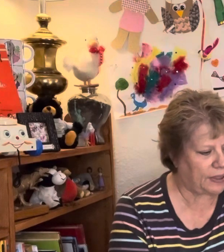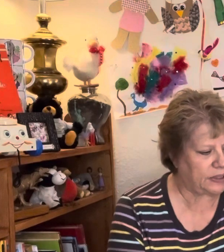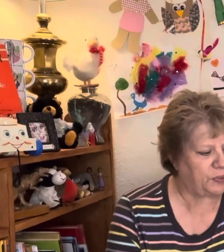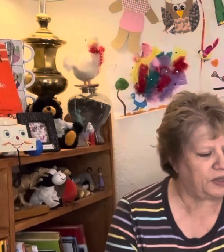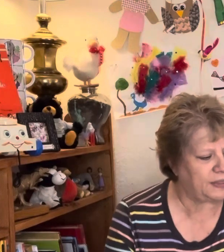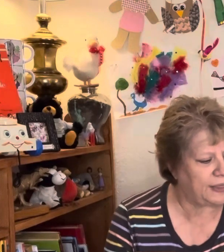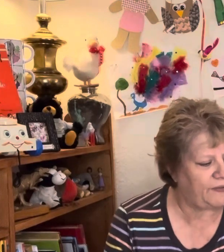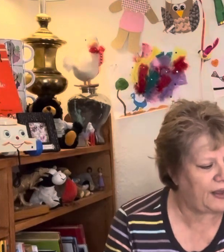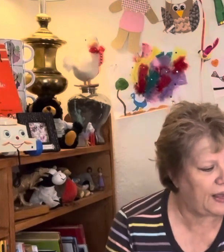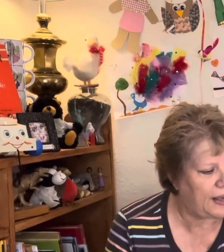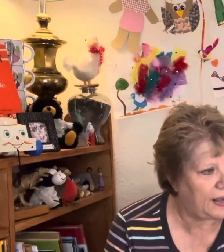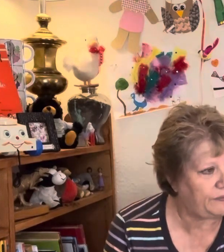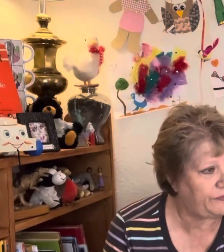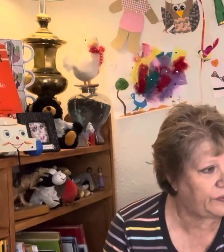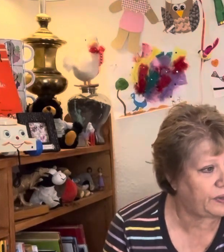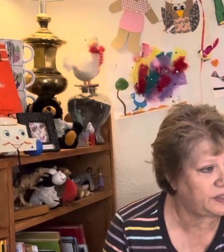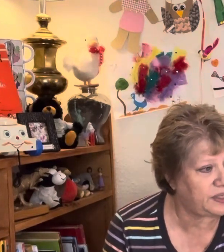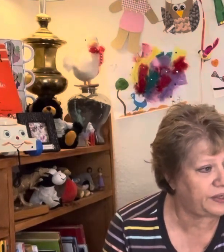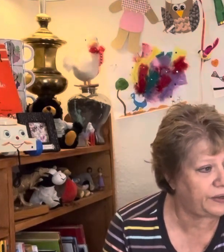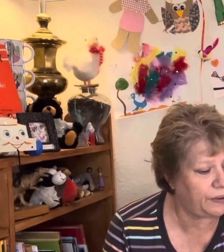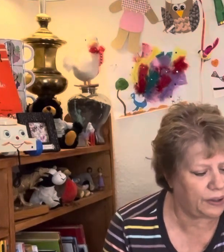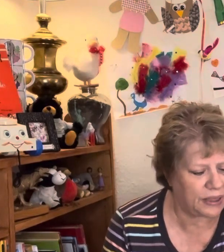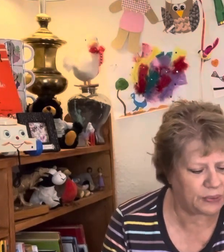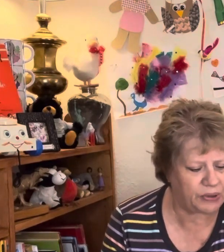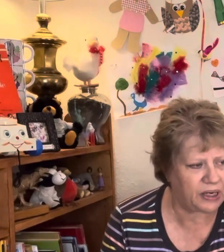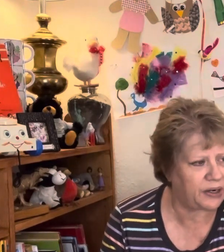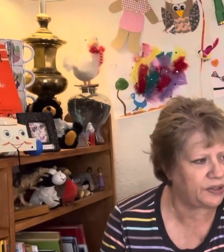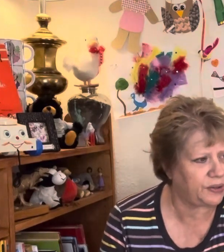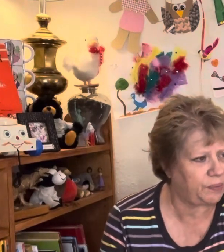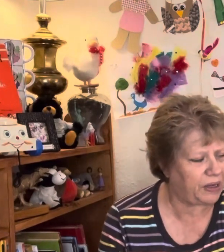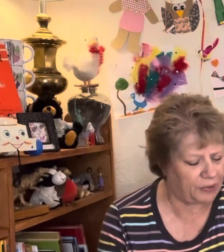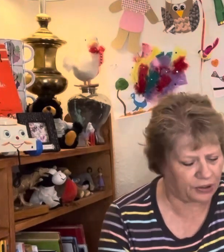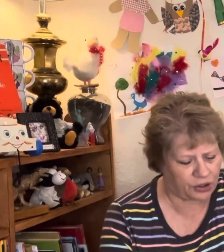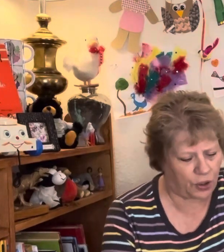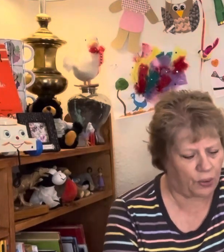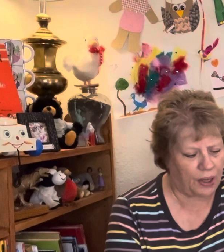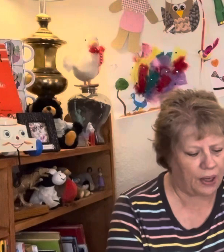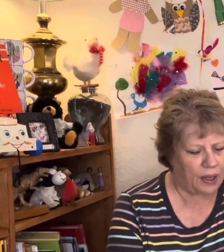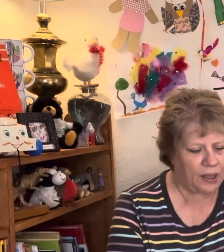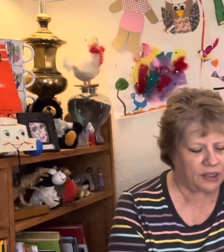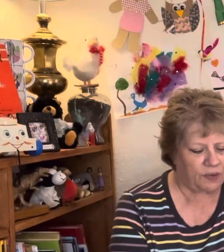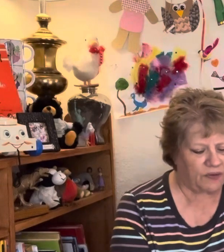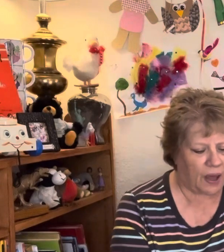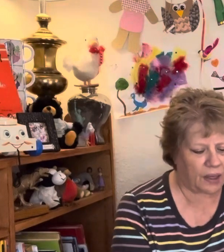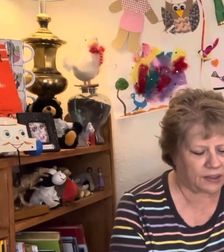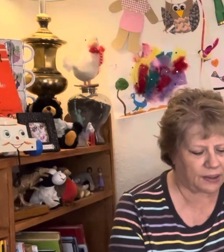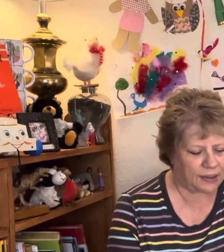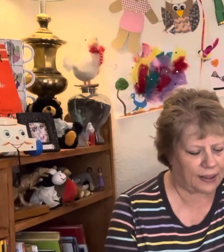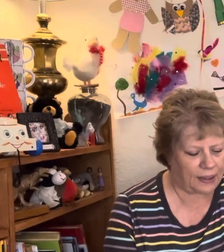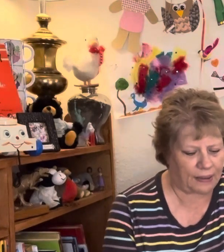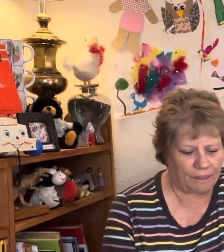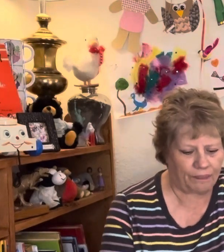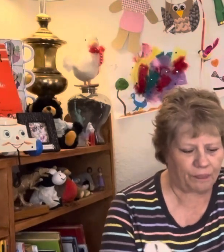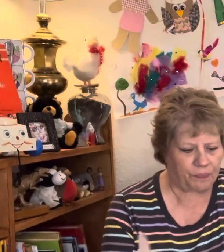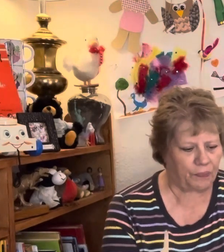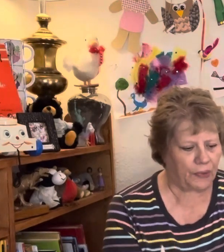So, let's put this up front here. Oh, let's put it here so you'd be able to show... So we've got... Wooo!